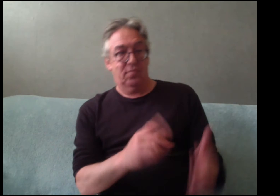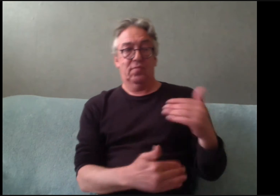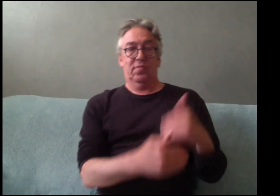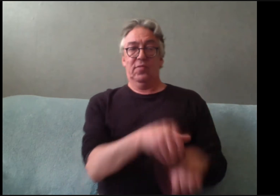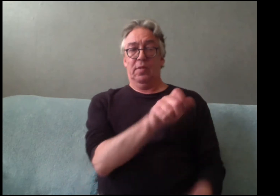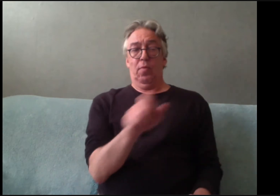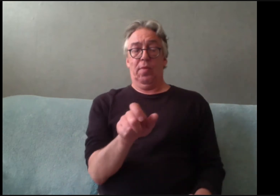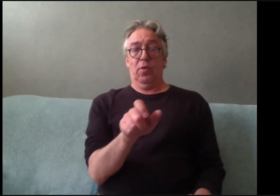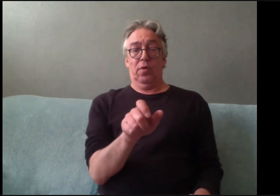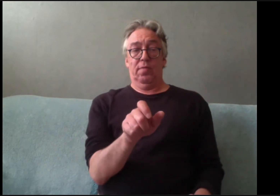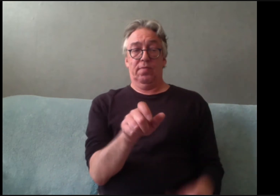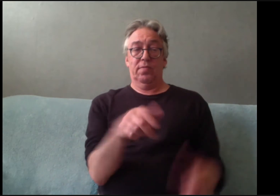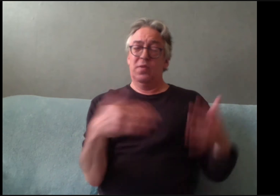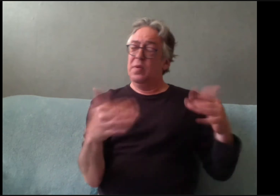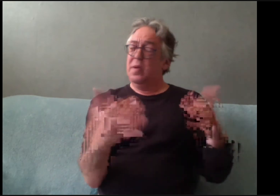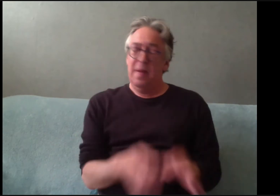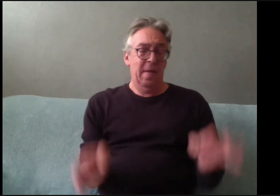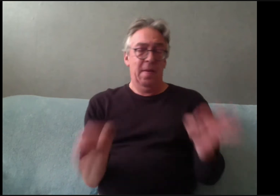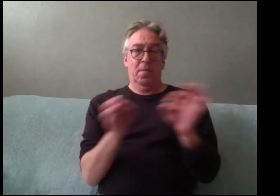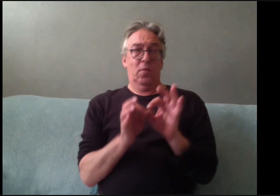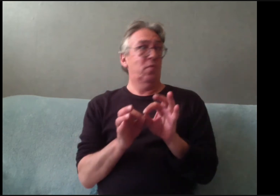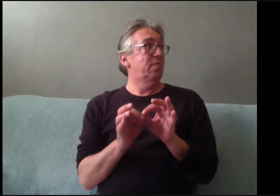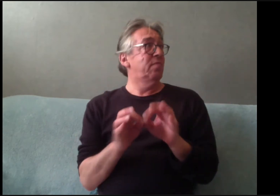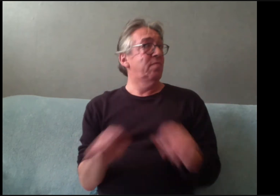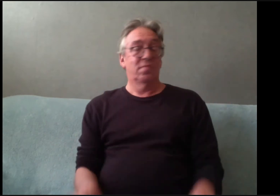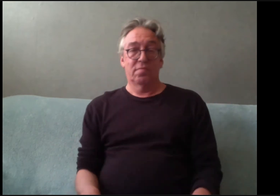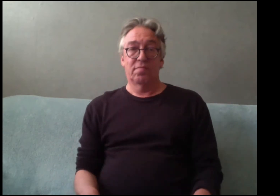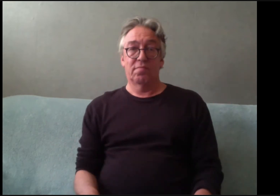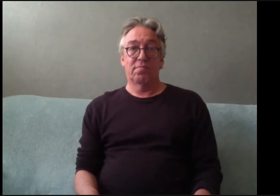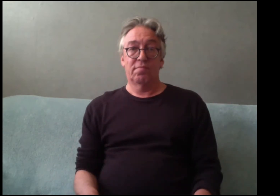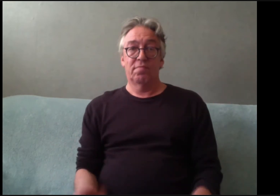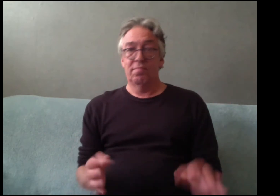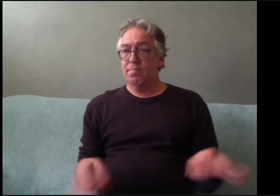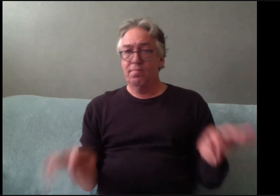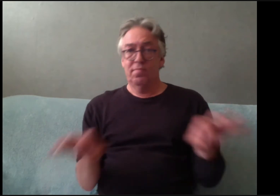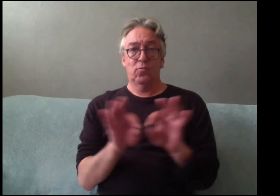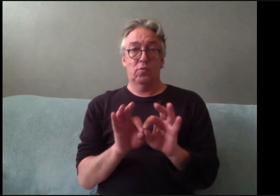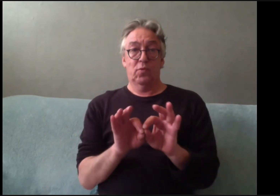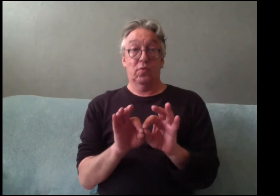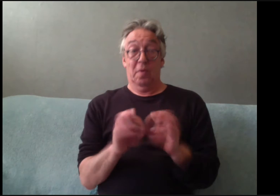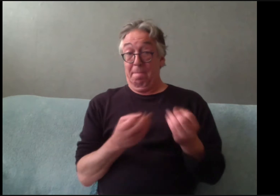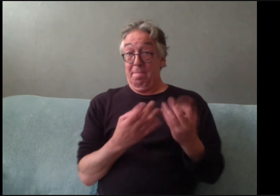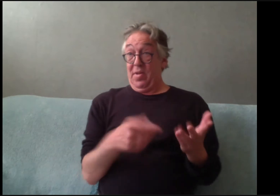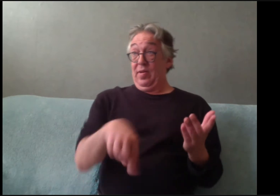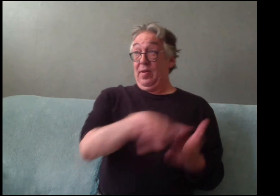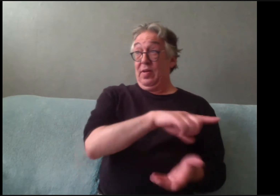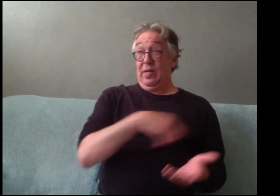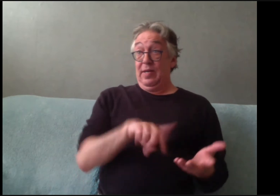This is very important point for us given the fears seem to be confirmed,